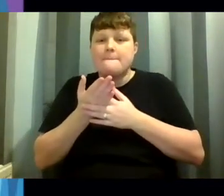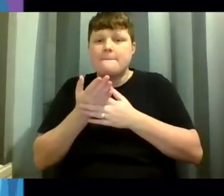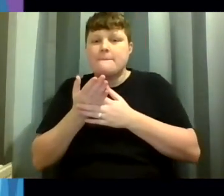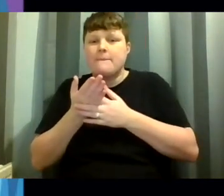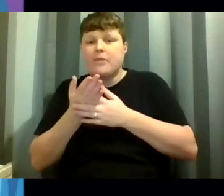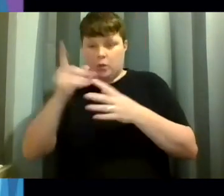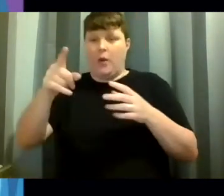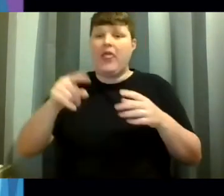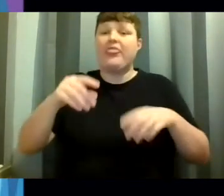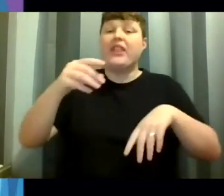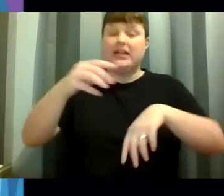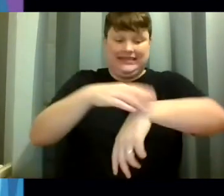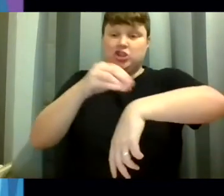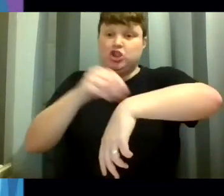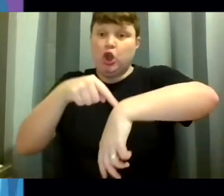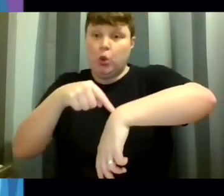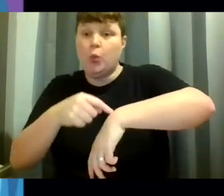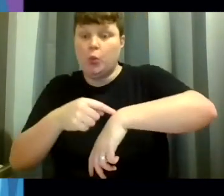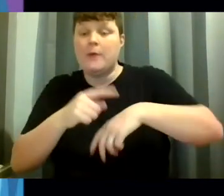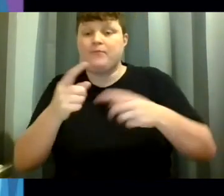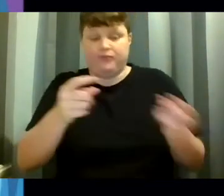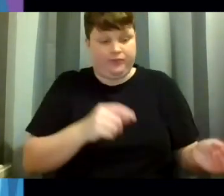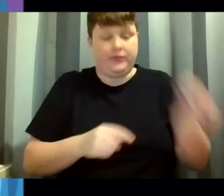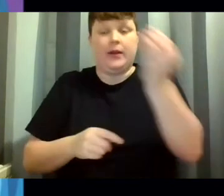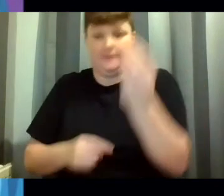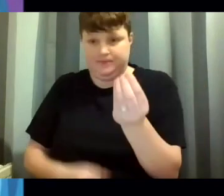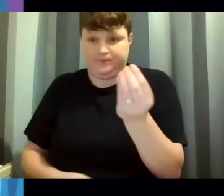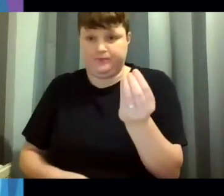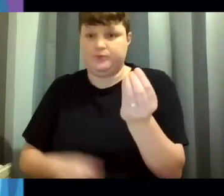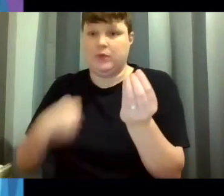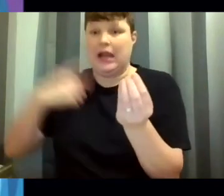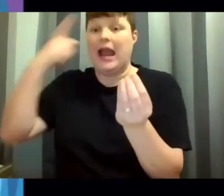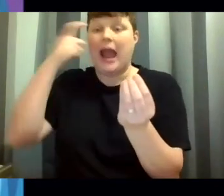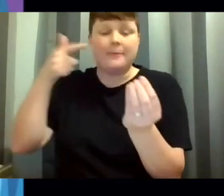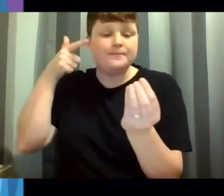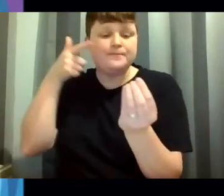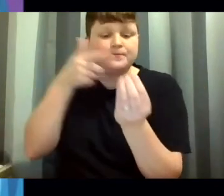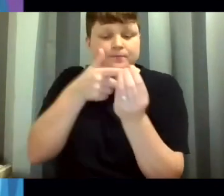For example, if we just had a sample of DNA, we would see a line on the screen